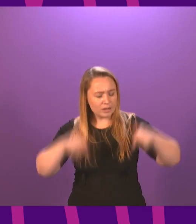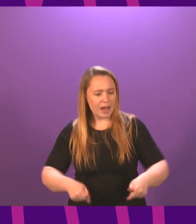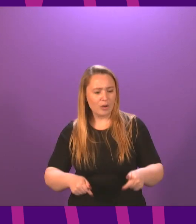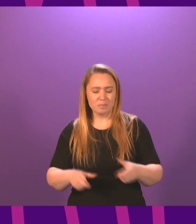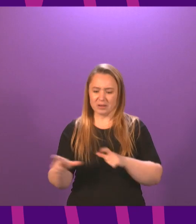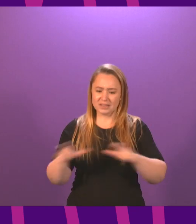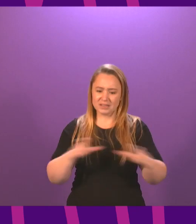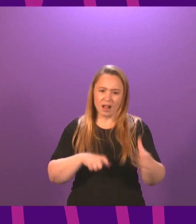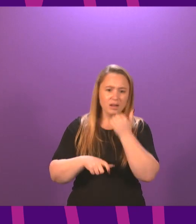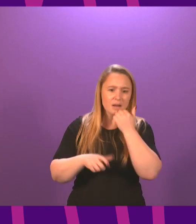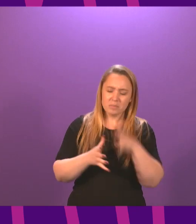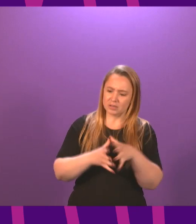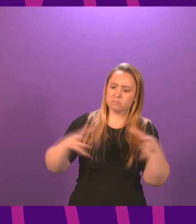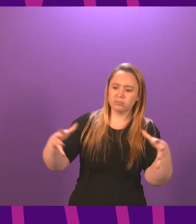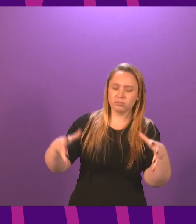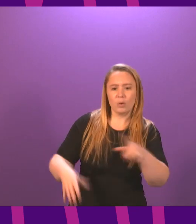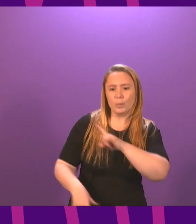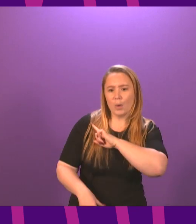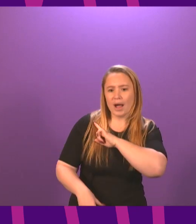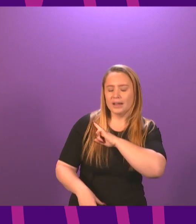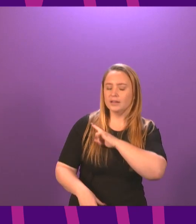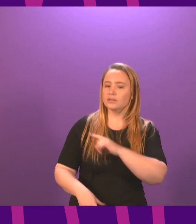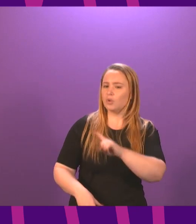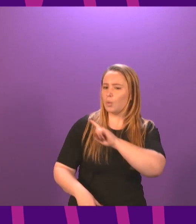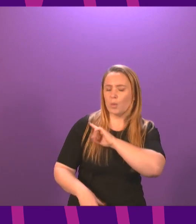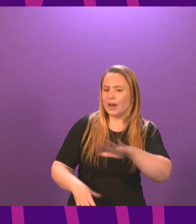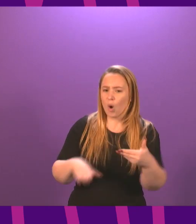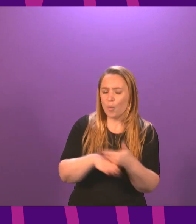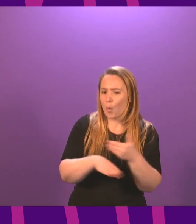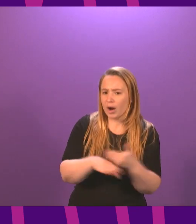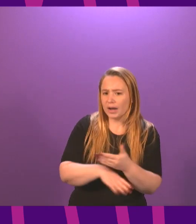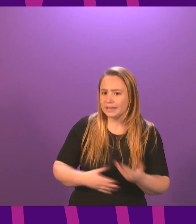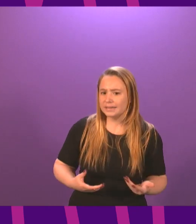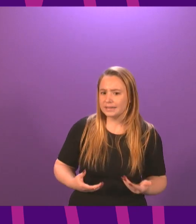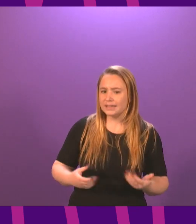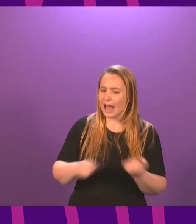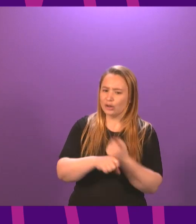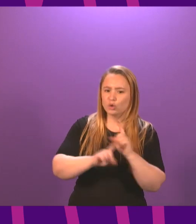benefits. What is not working? What is being done about it?